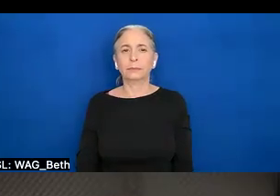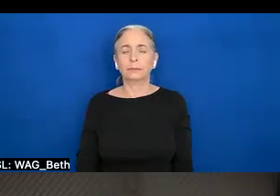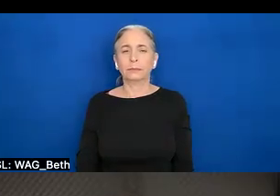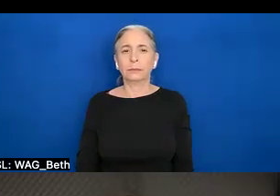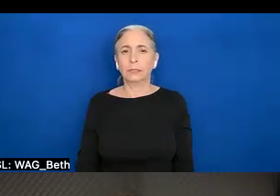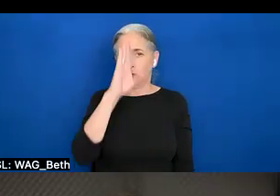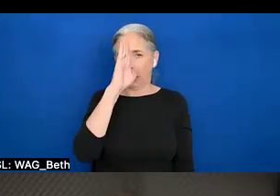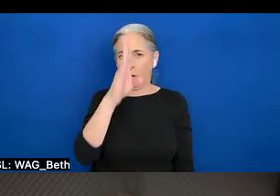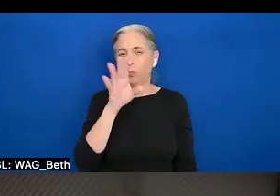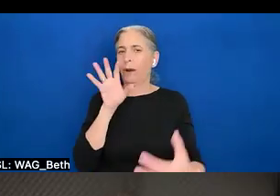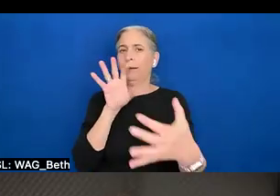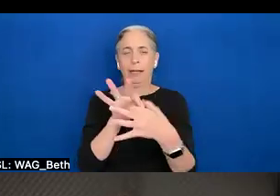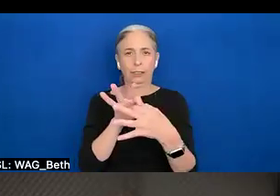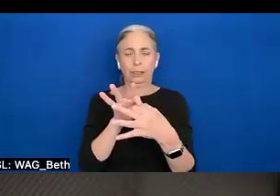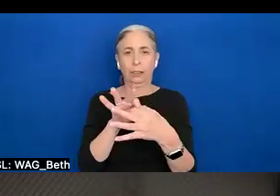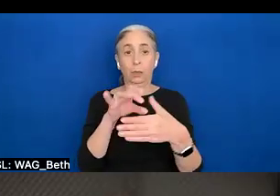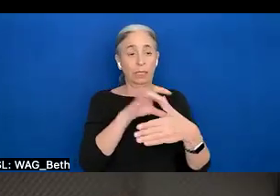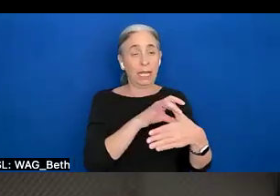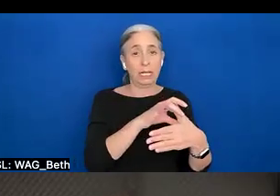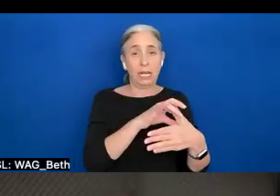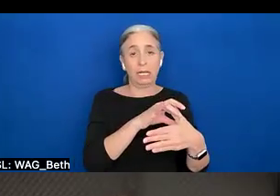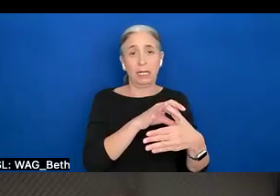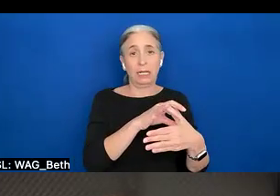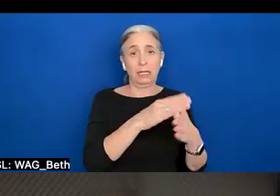direct connection between content, paragraphs, styles